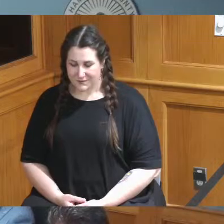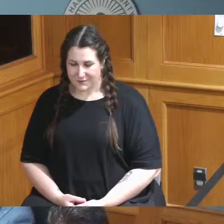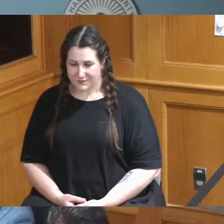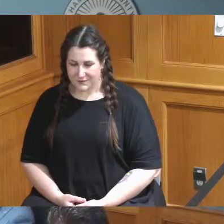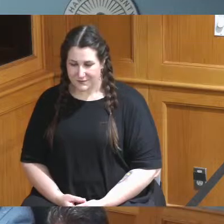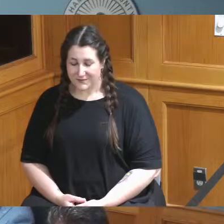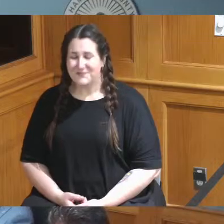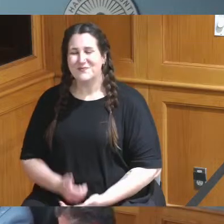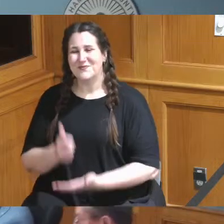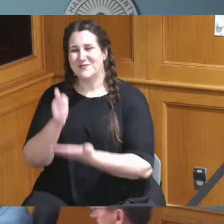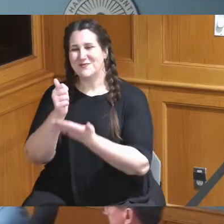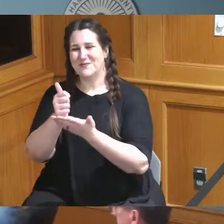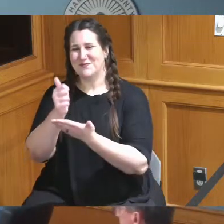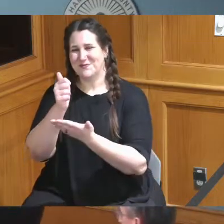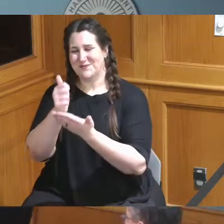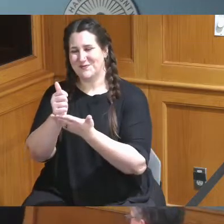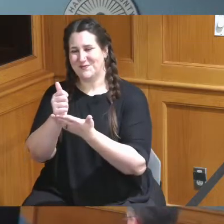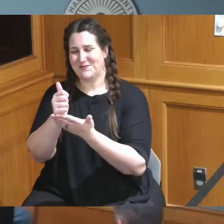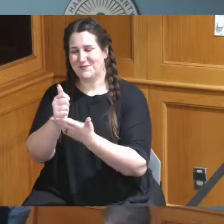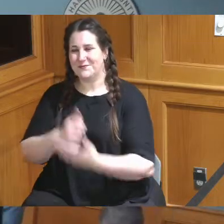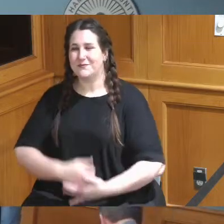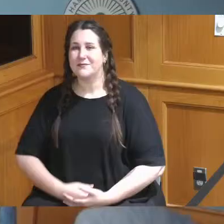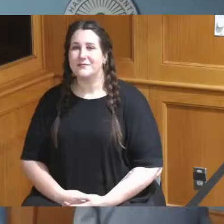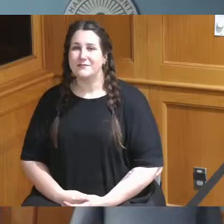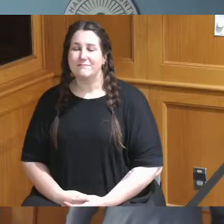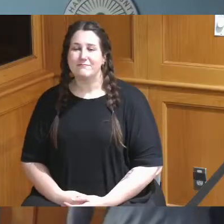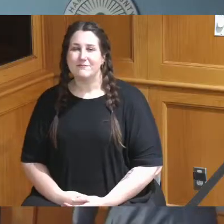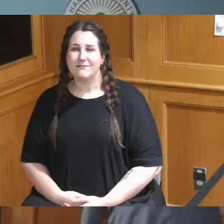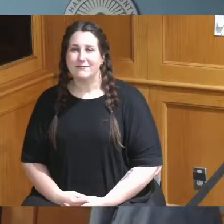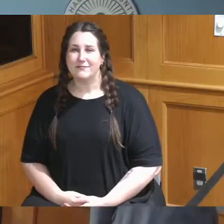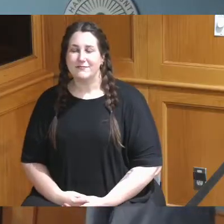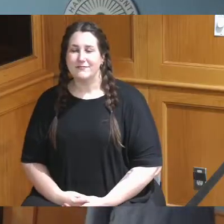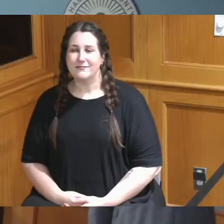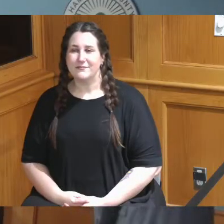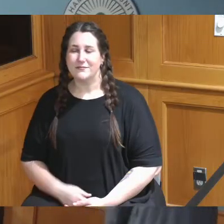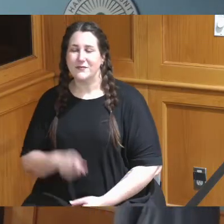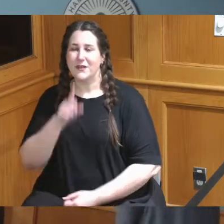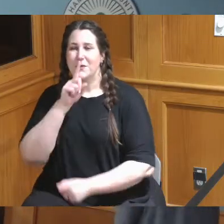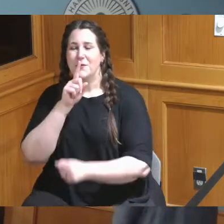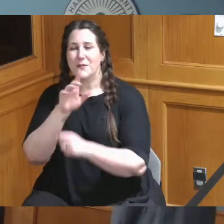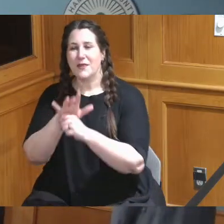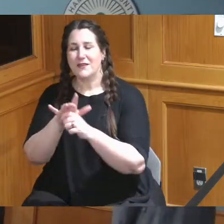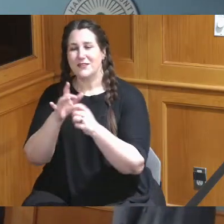Amen. Amen. I pledge allegiance to